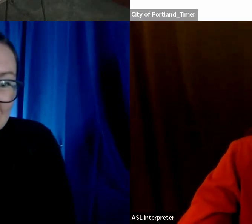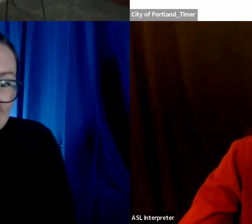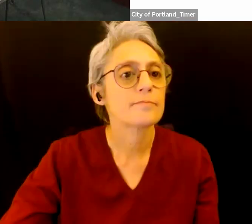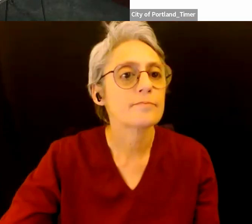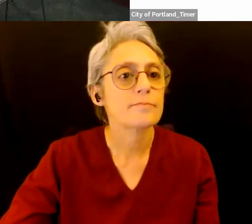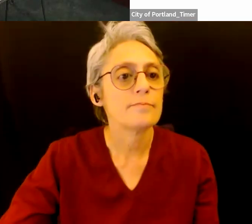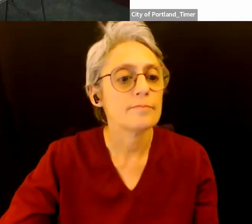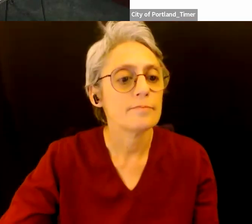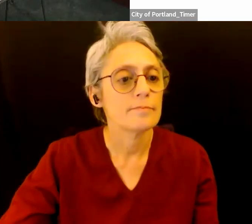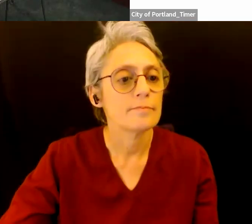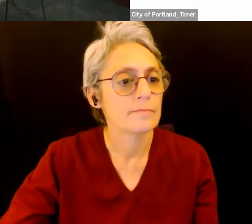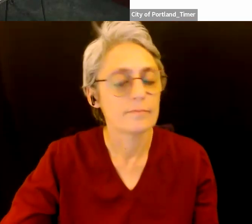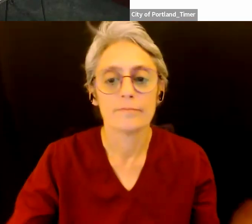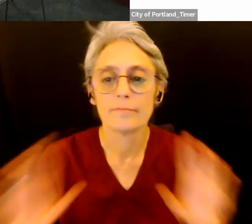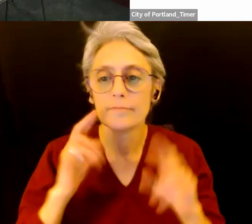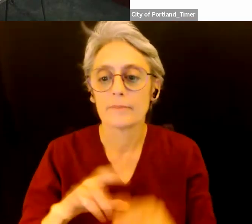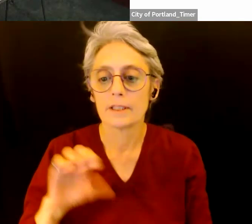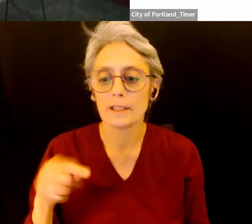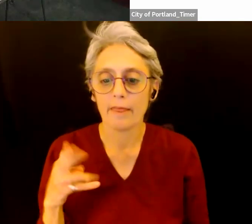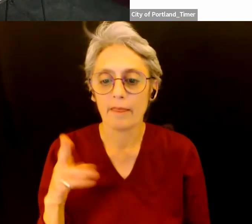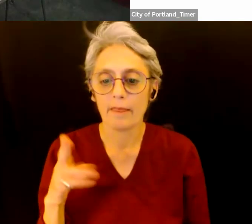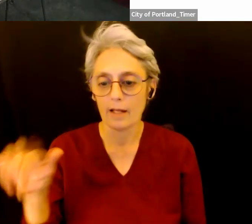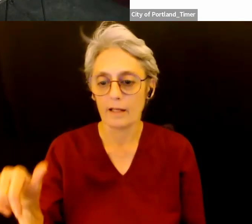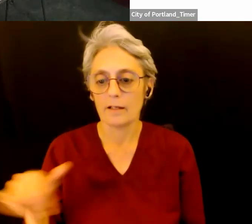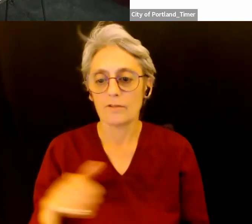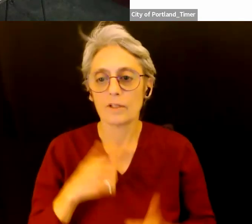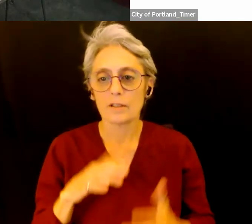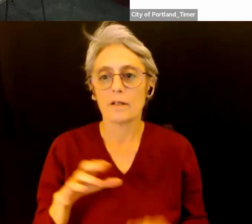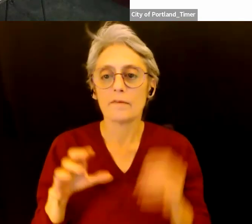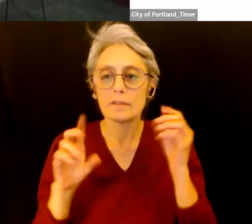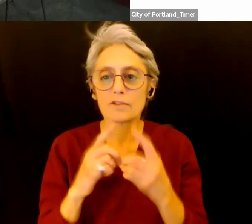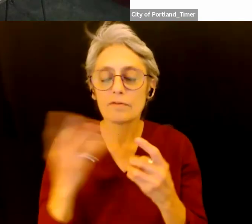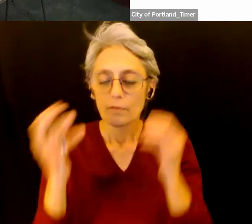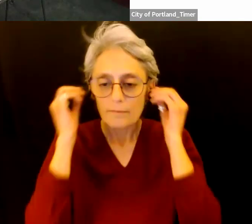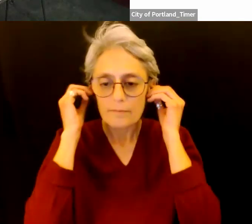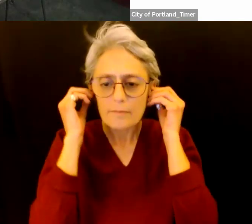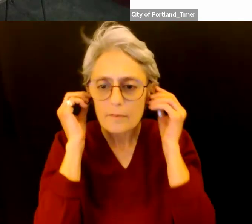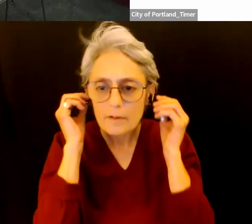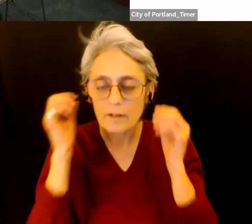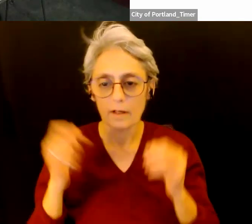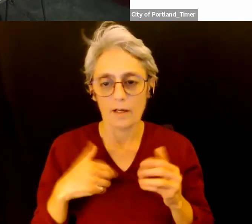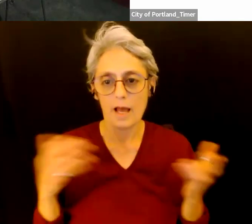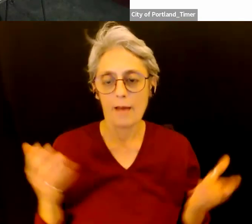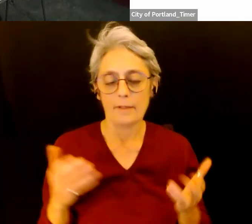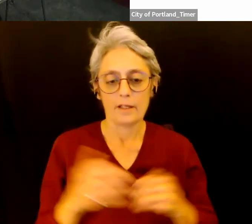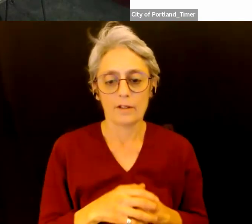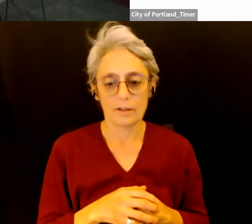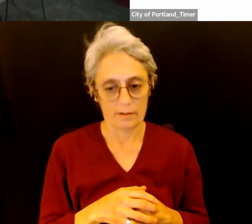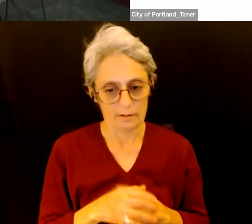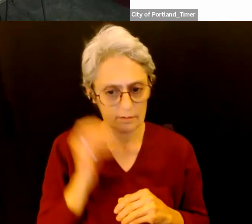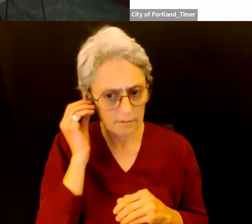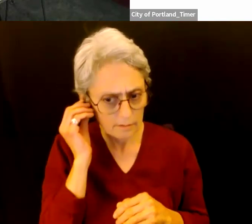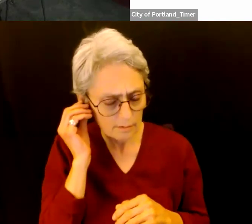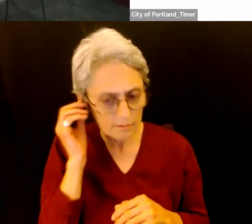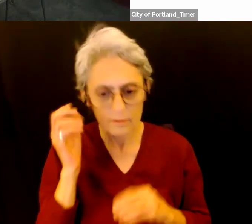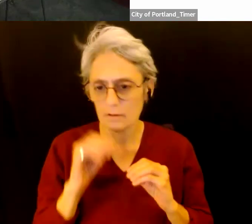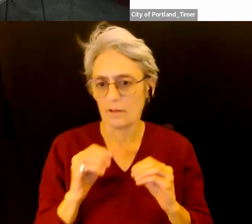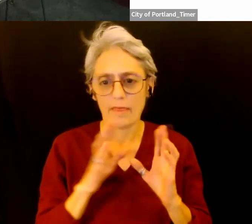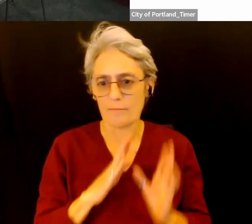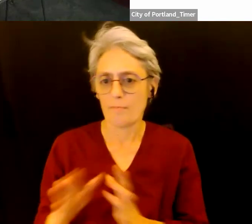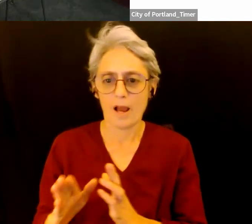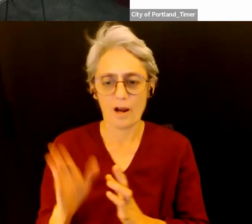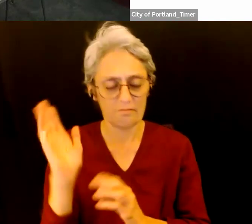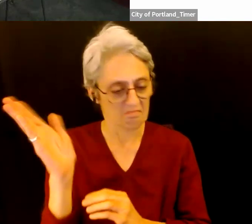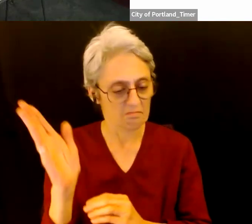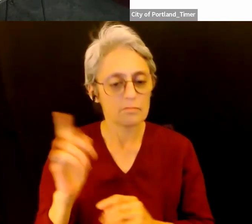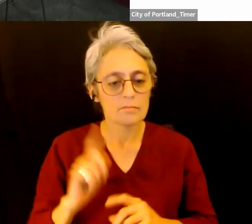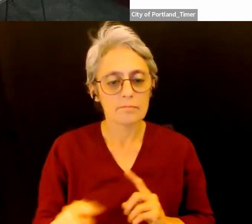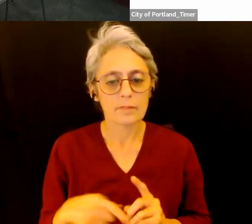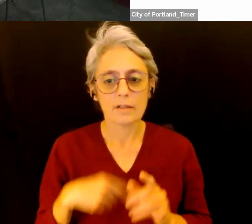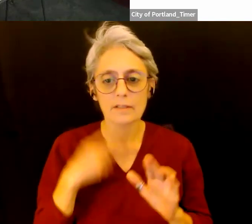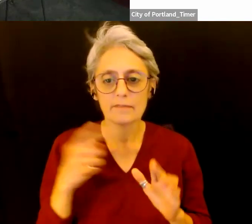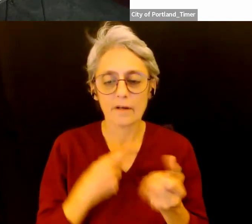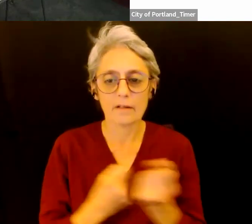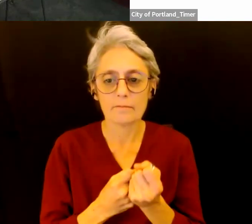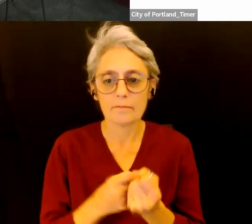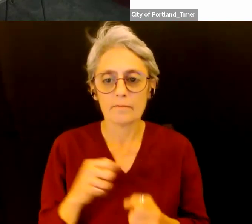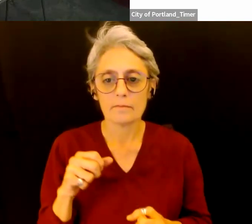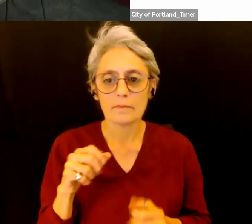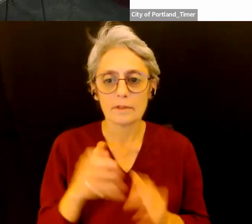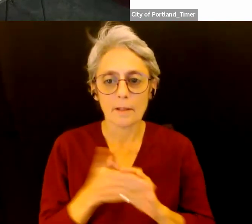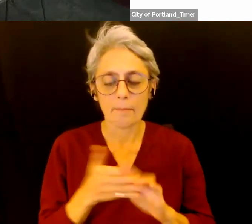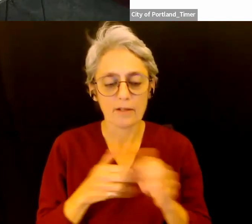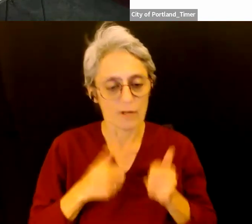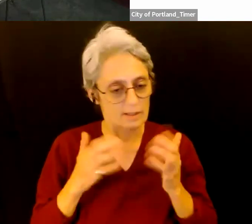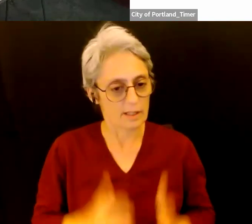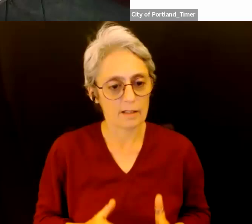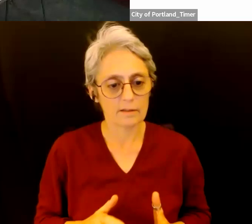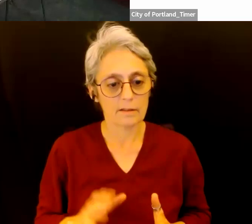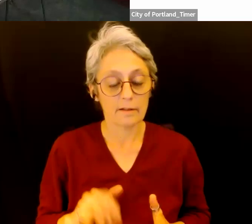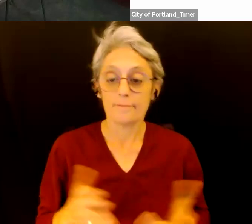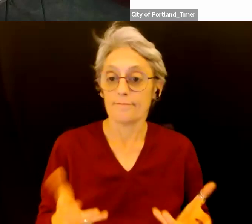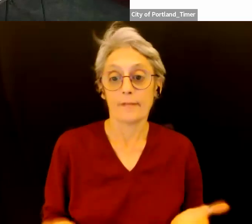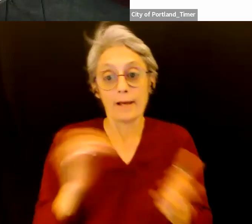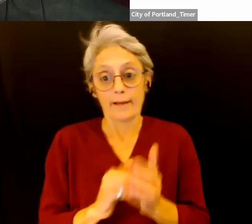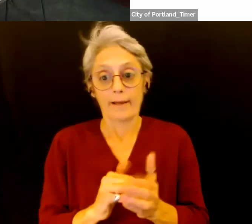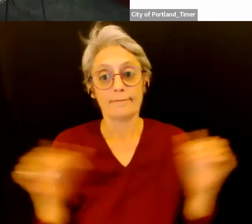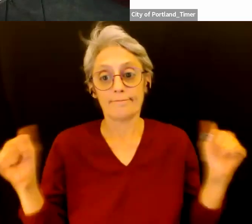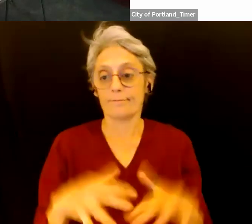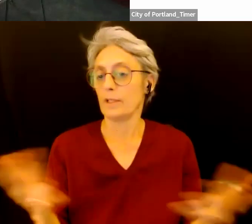Hello, my name is Seth Cady. I'm a resident of District 4 and i'm here I don't really have a prepared speech, but I'm here to testify on behalf of Roland residents that it's Here we are once again, like many cities and